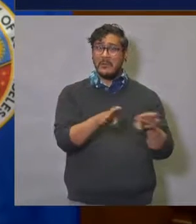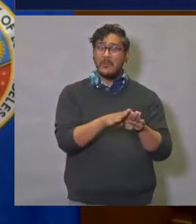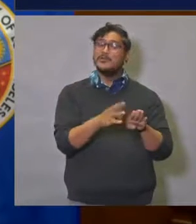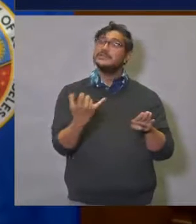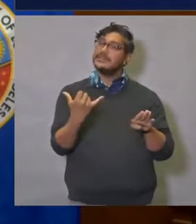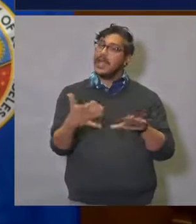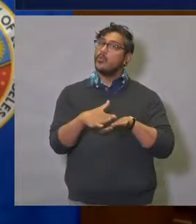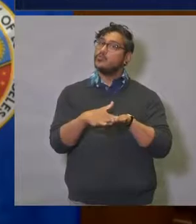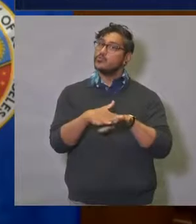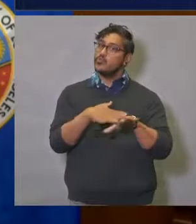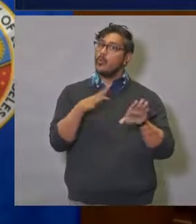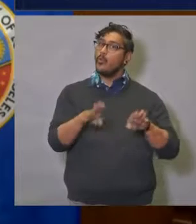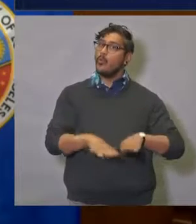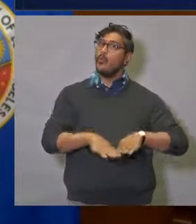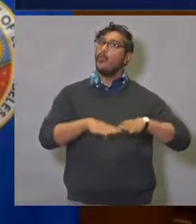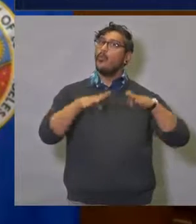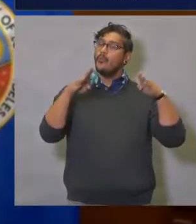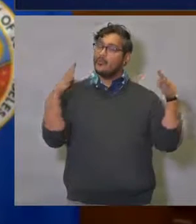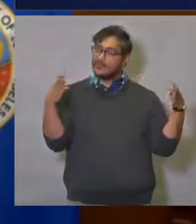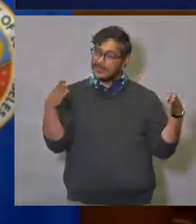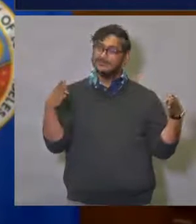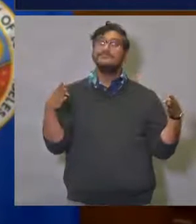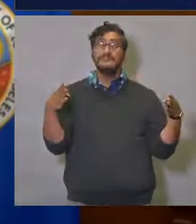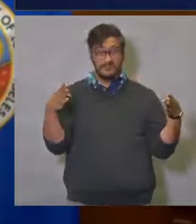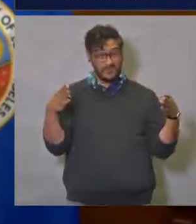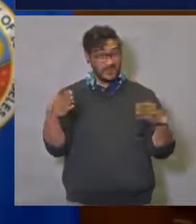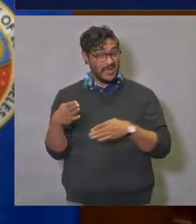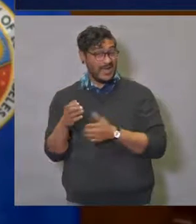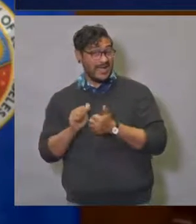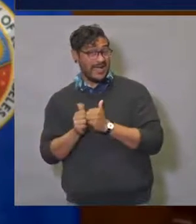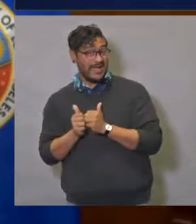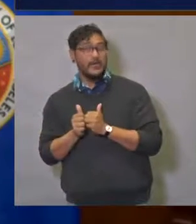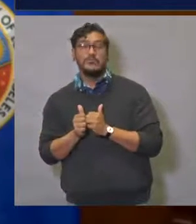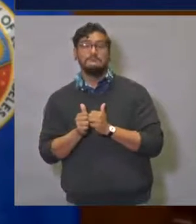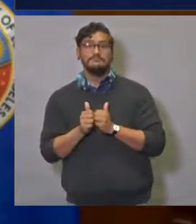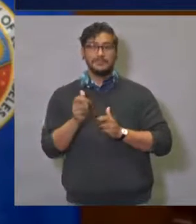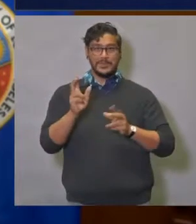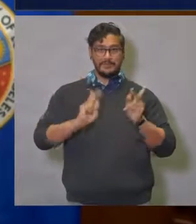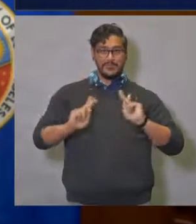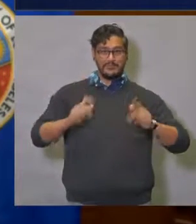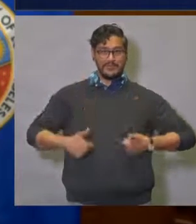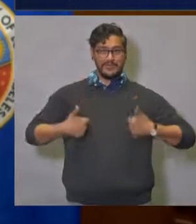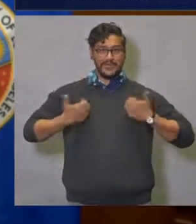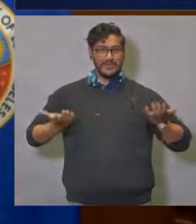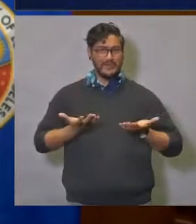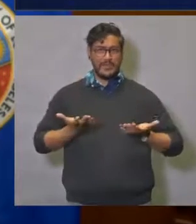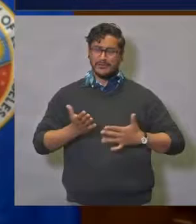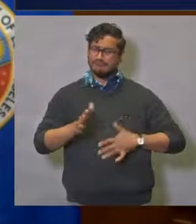OF WHICH HAVE BEEN CLOSED FOR OVER HALF A YEAR, GRADUALLY BEGINNING TO REOPEN.